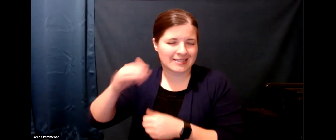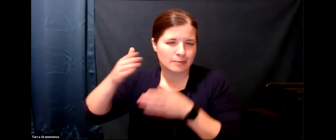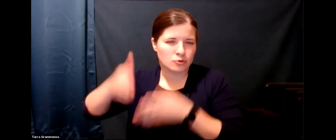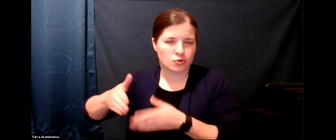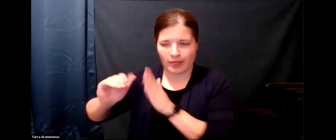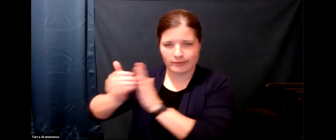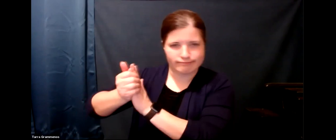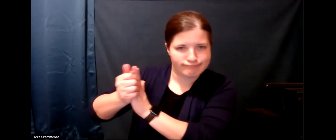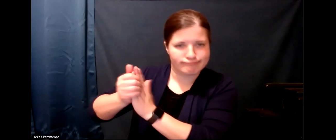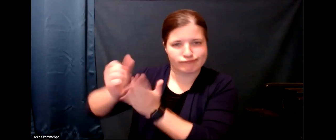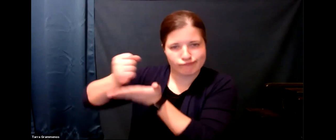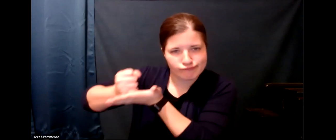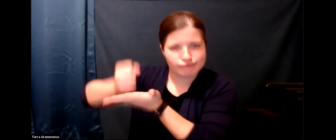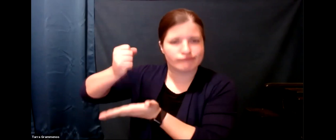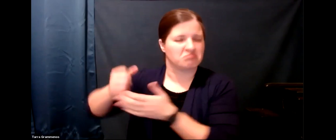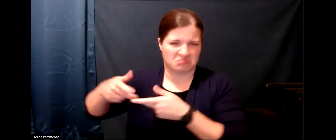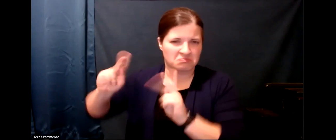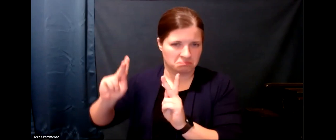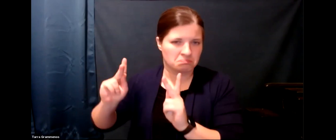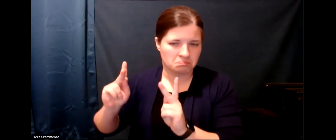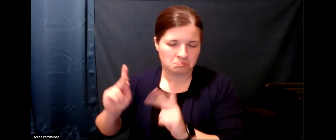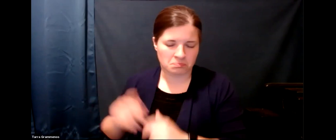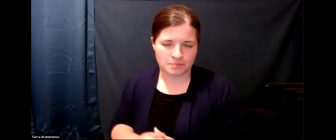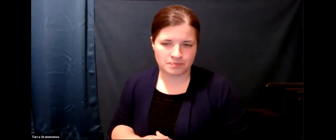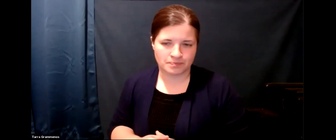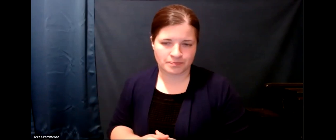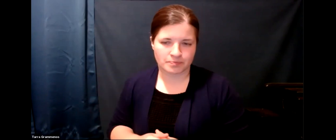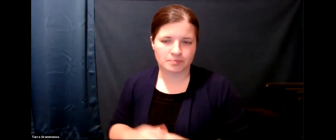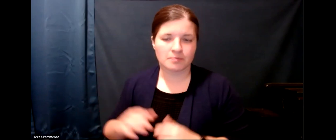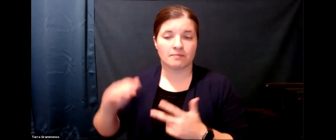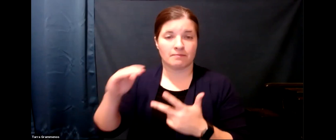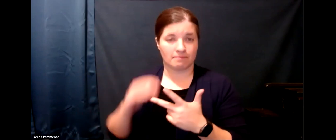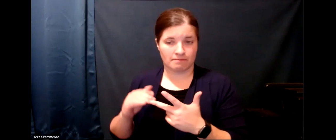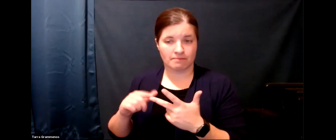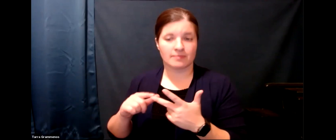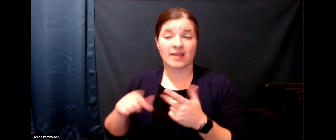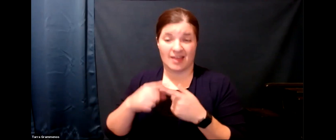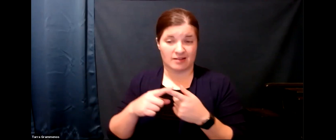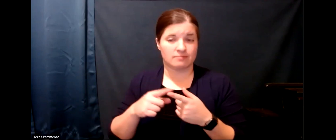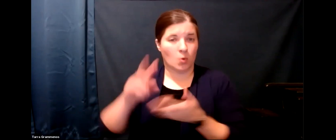to have that in order to accept it. And then finally, the witness needs to sign.